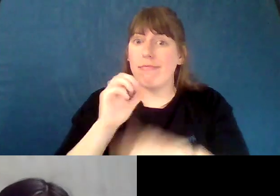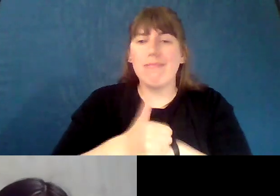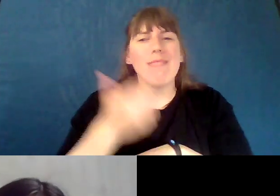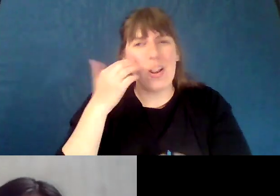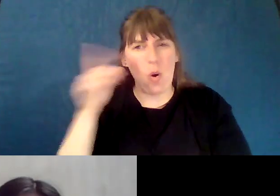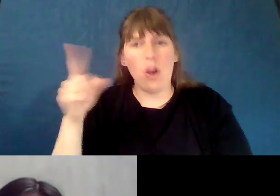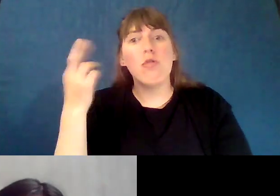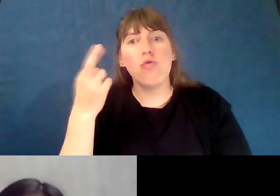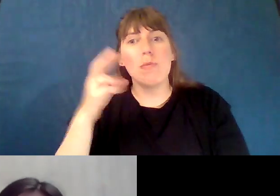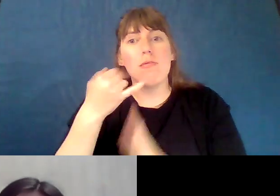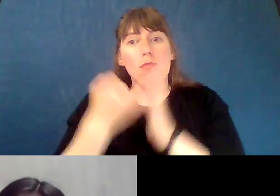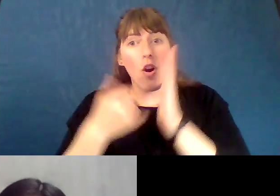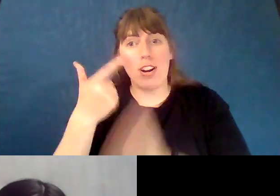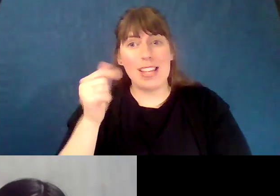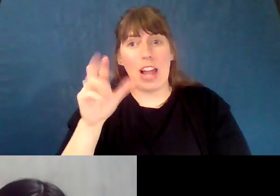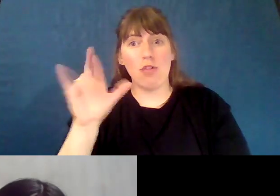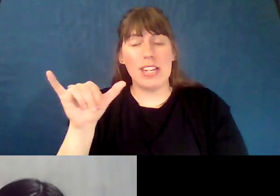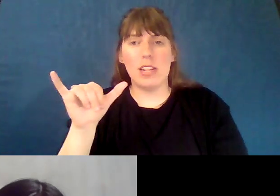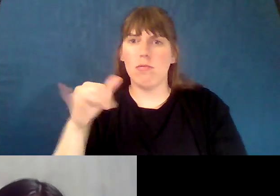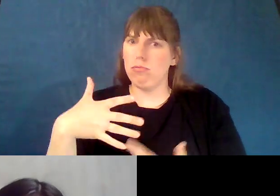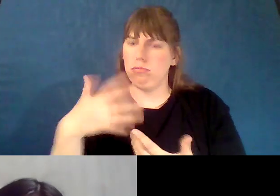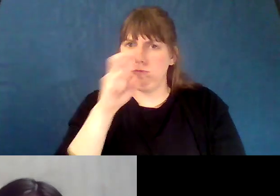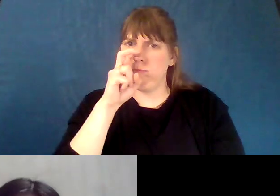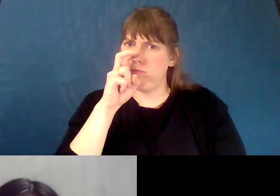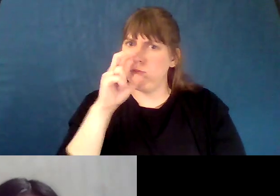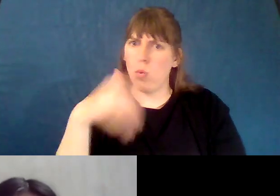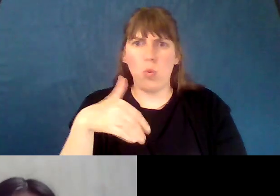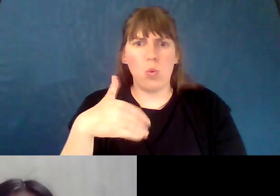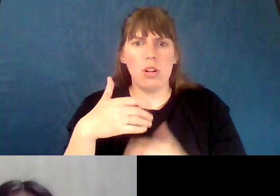and the staff there have been really diligent about making sure that